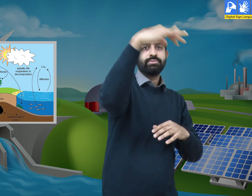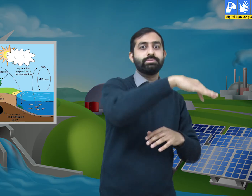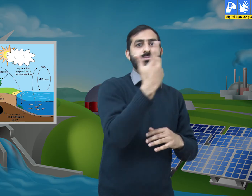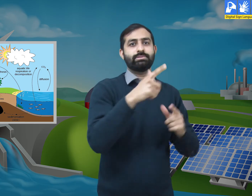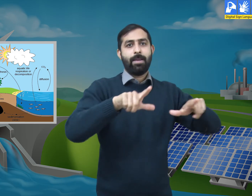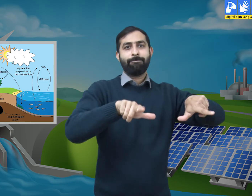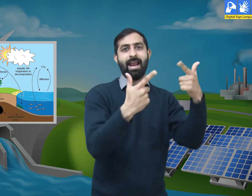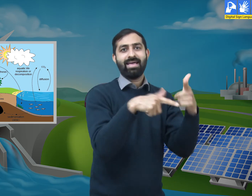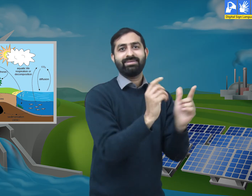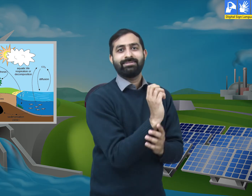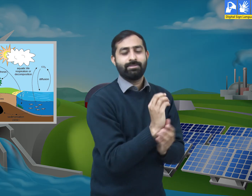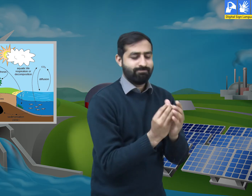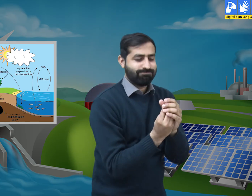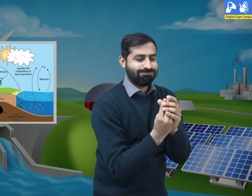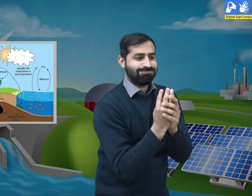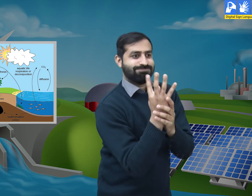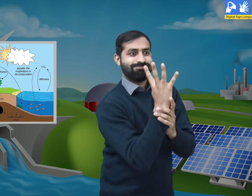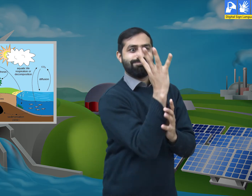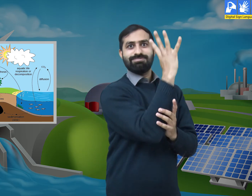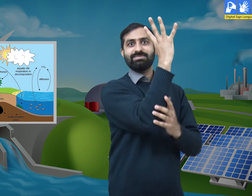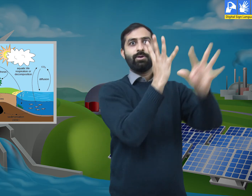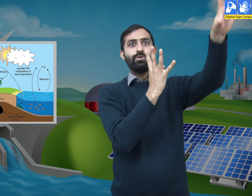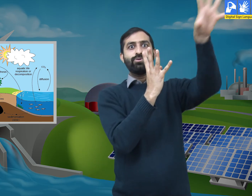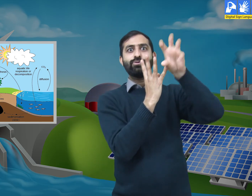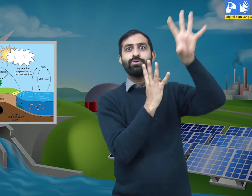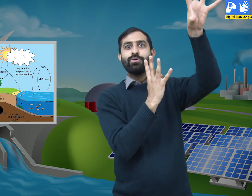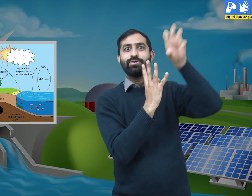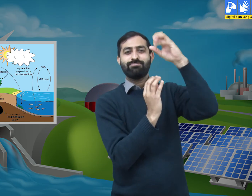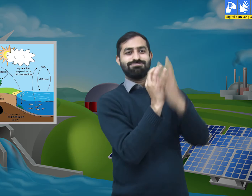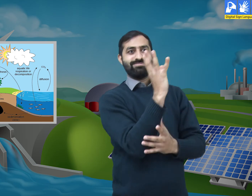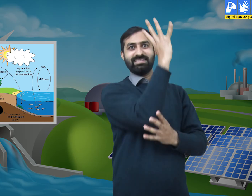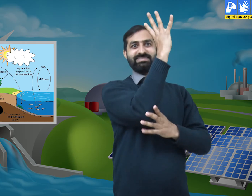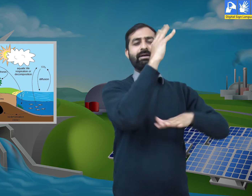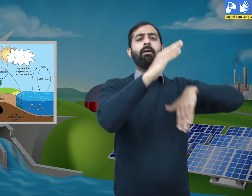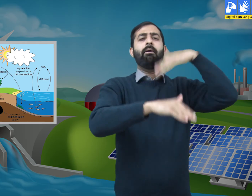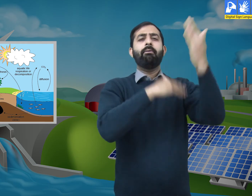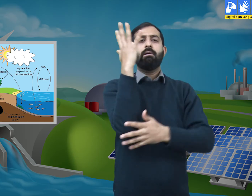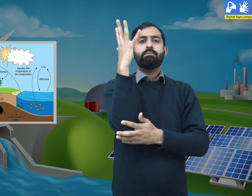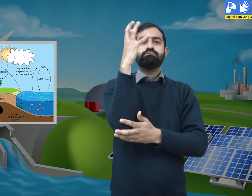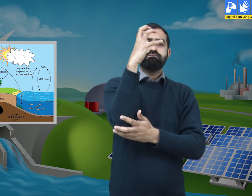Higher concentrations of carbon dioxide make plants more productive and it help them to grow